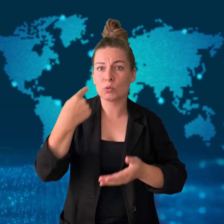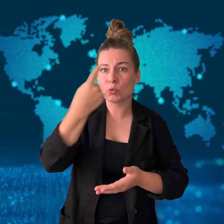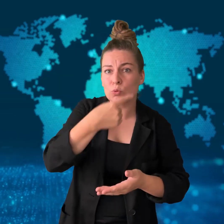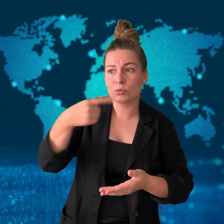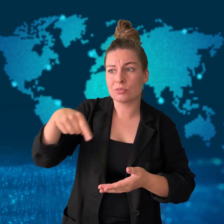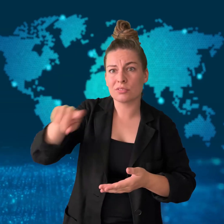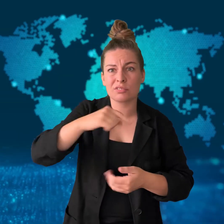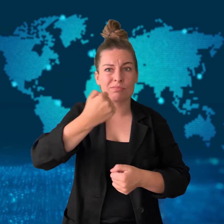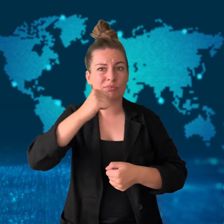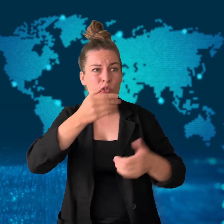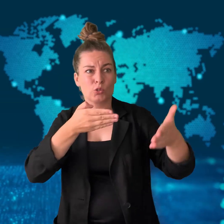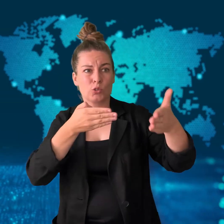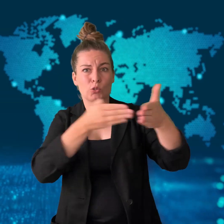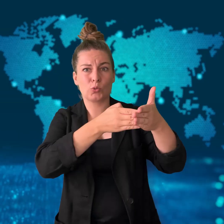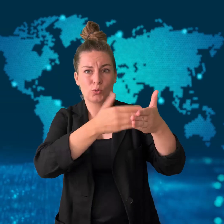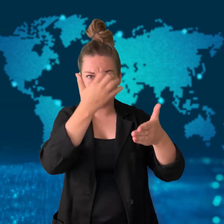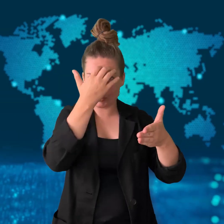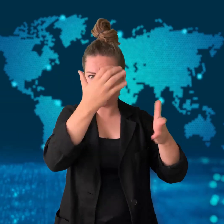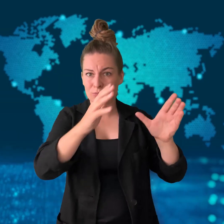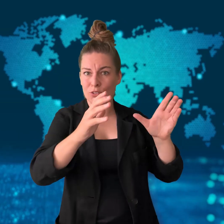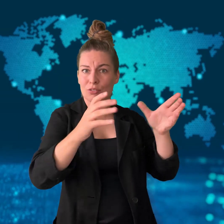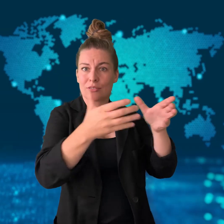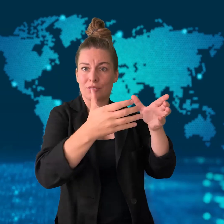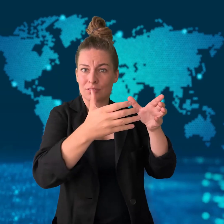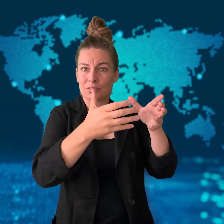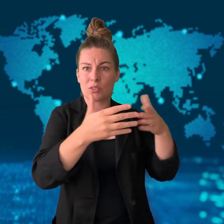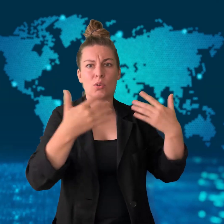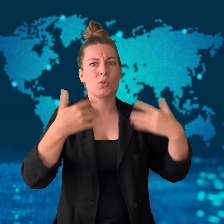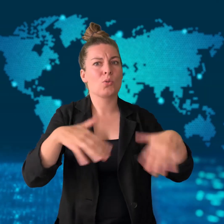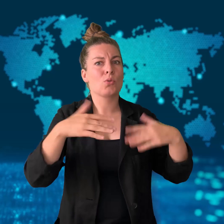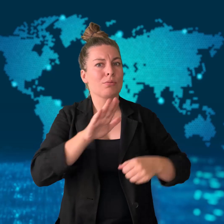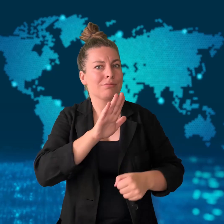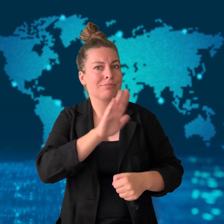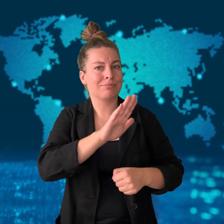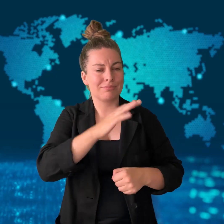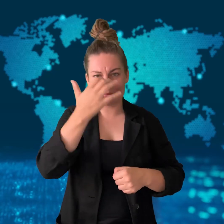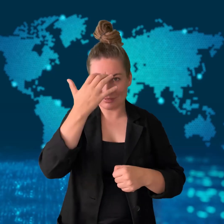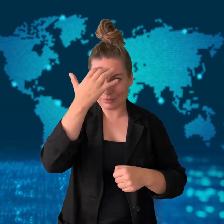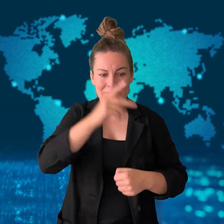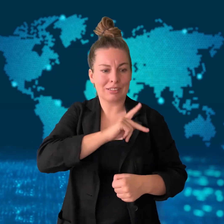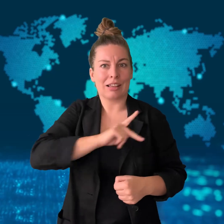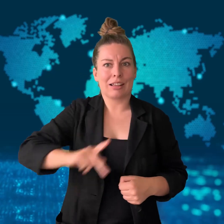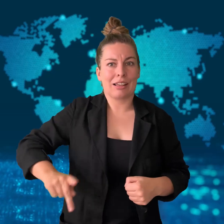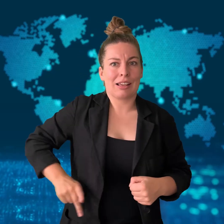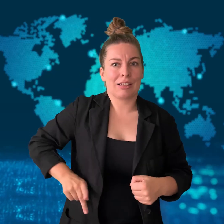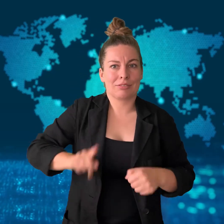Those protesting against the monarchy are against